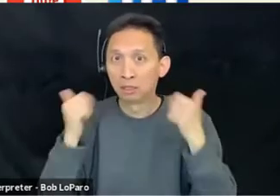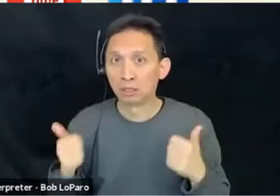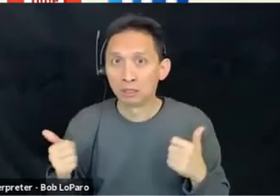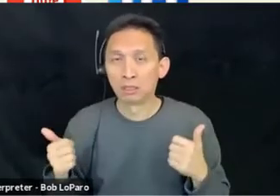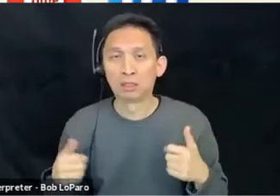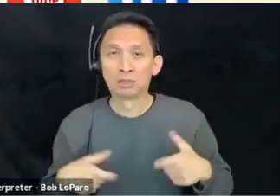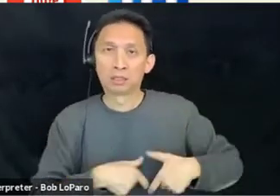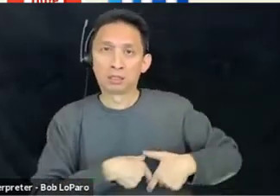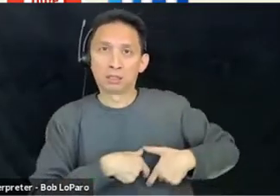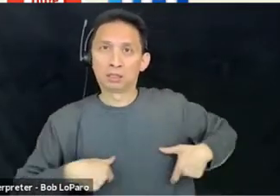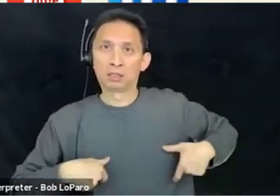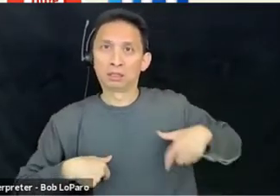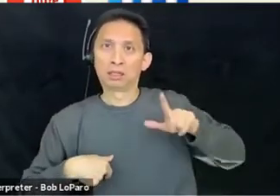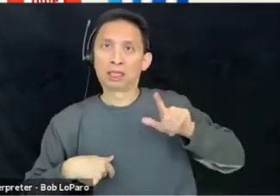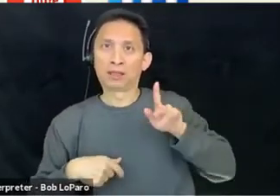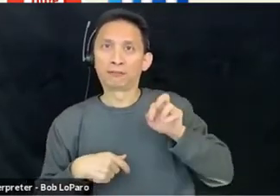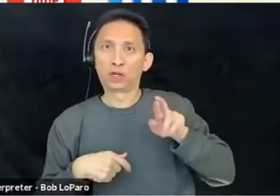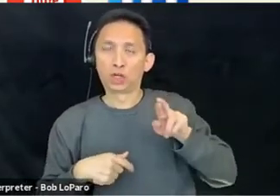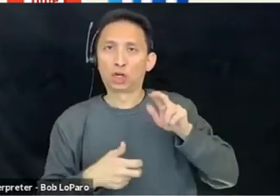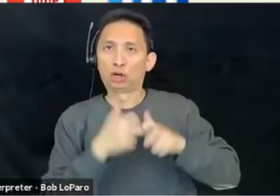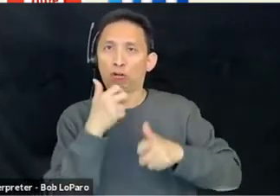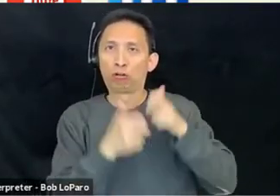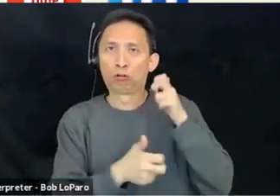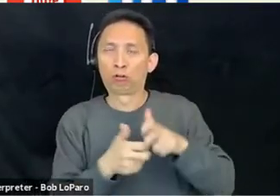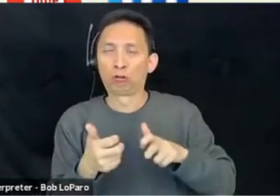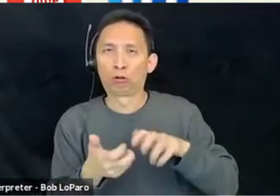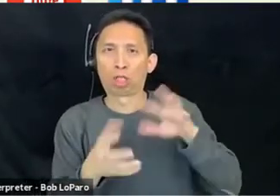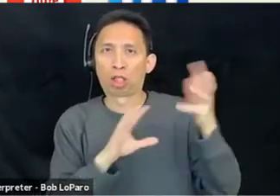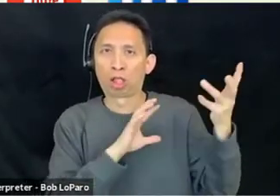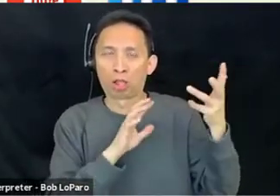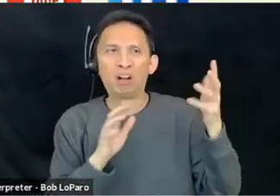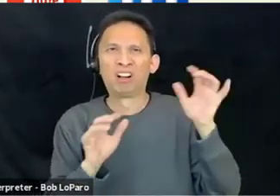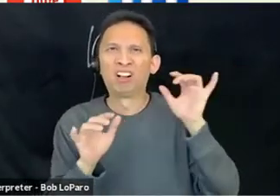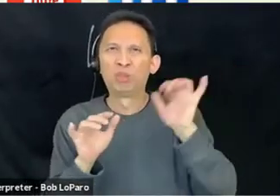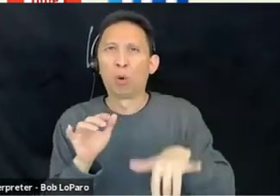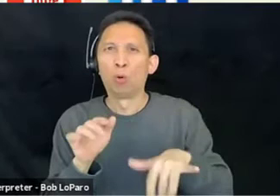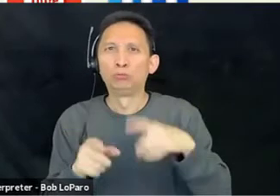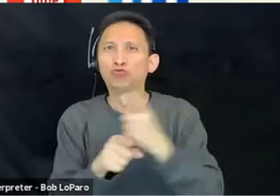those are the things that we really, you know, are hallmark symptoms that we've been talking about today